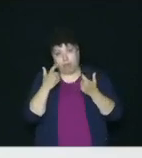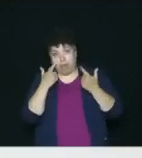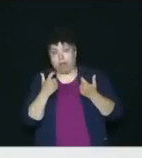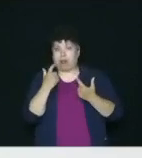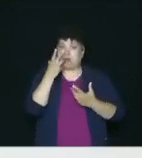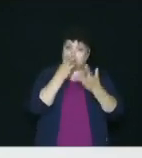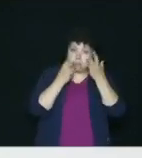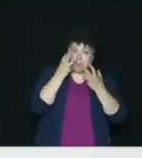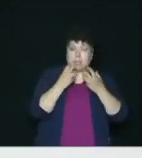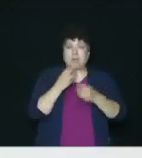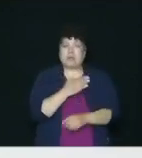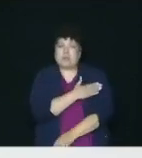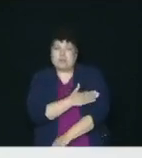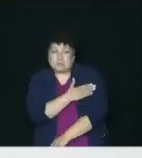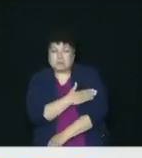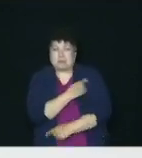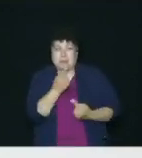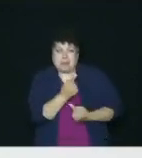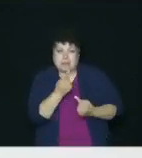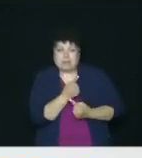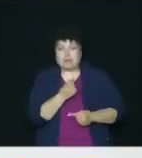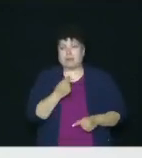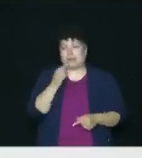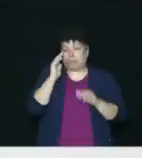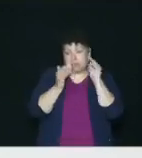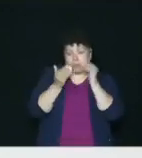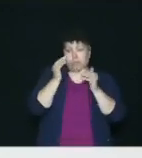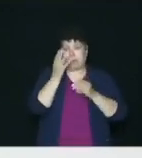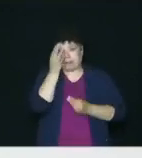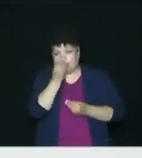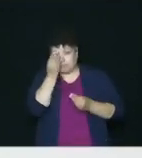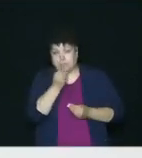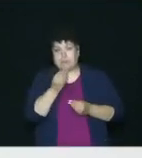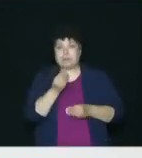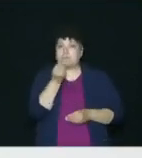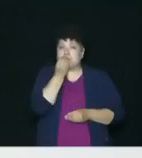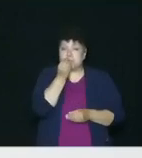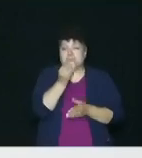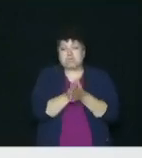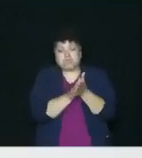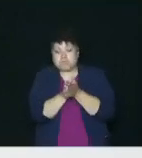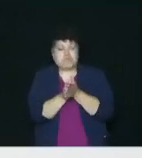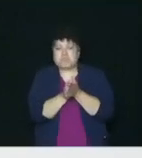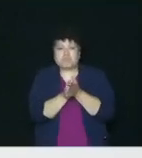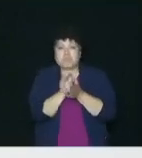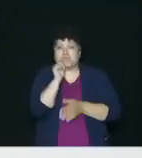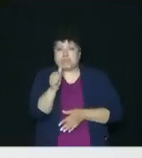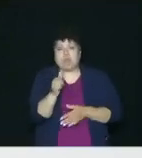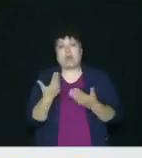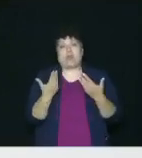FOR THE MOST PART WITH THIS